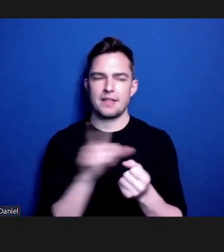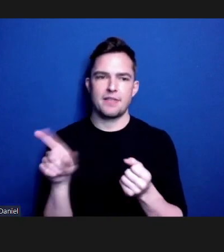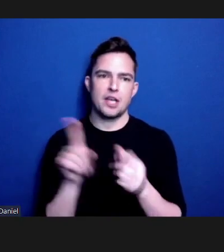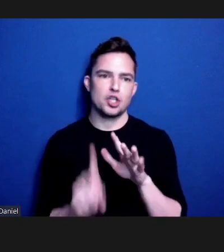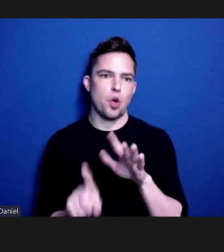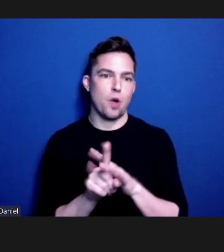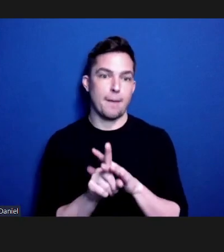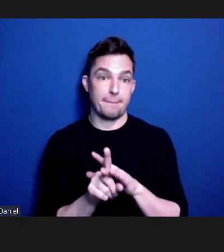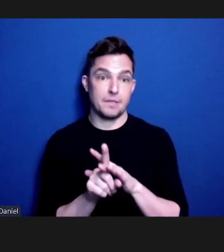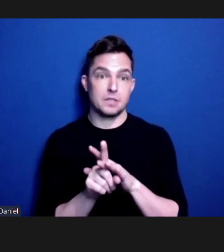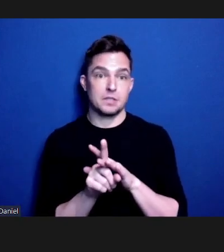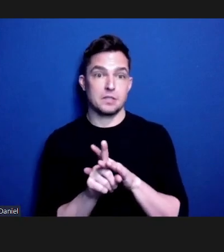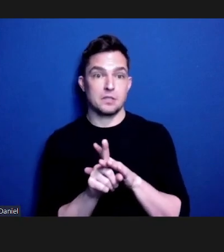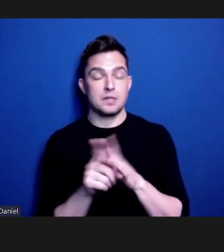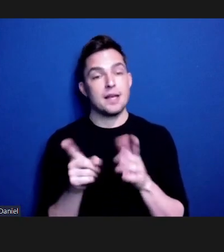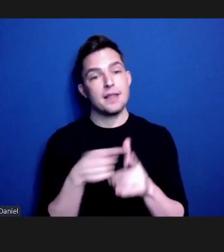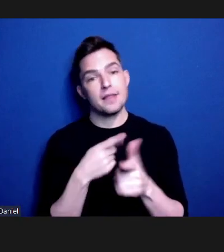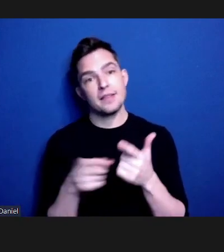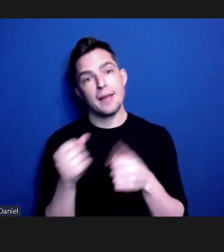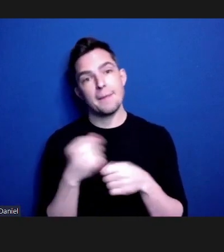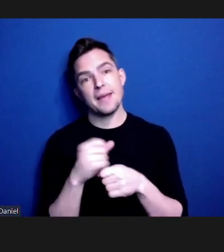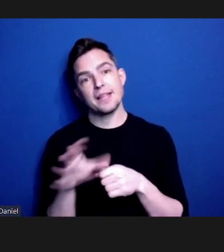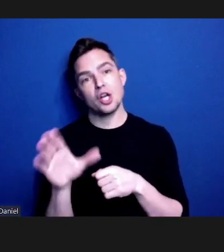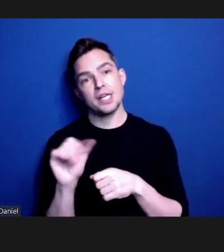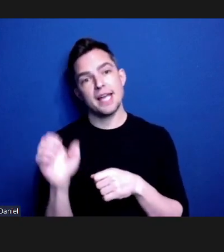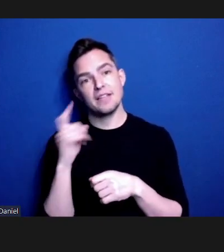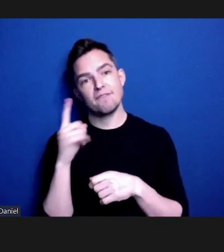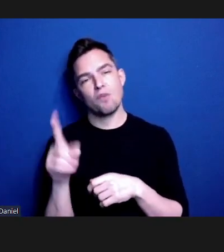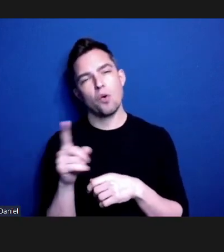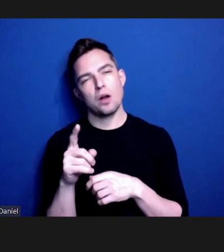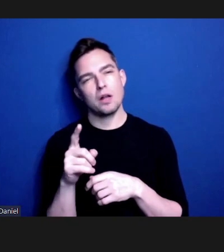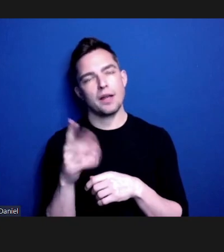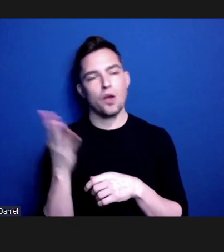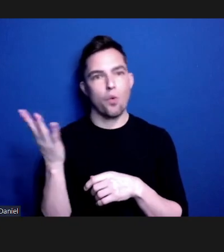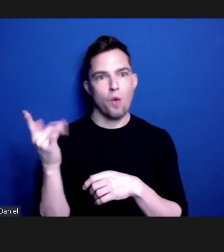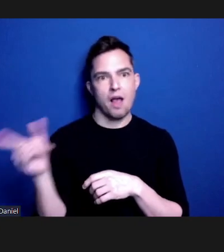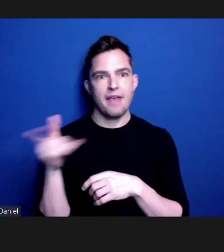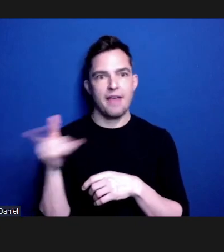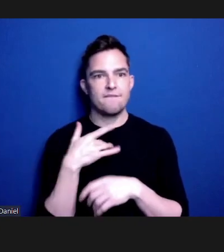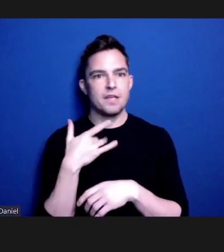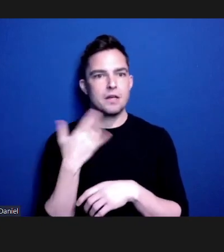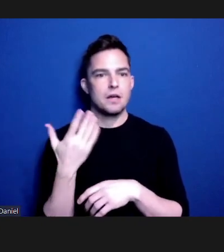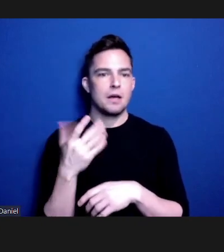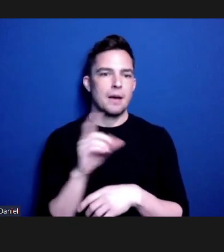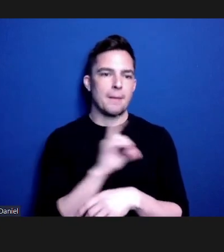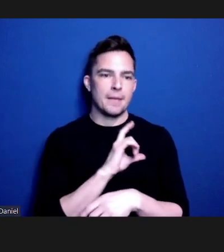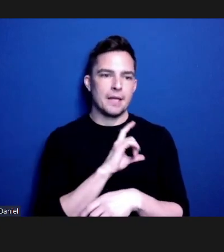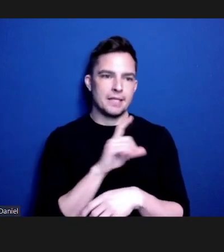They show up and they make their case for why they feel police are needed in schools.